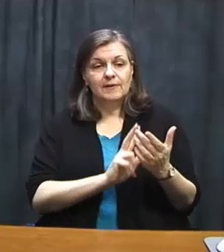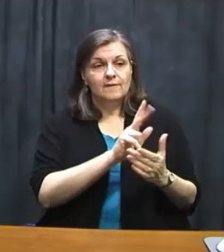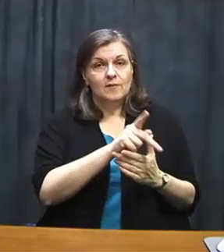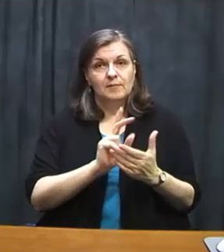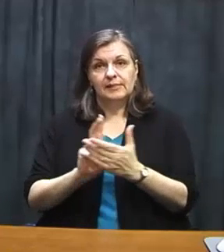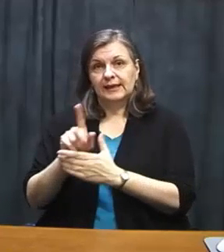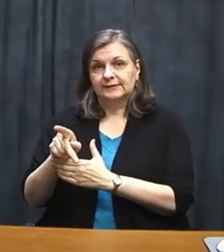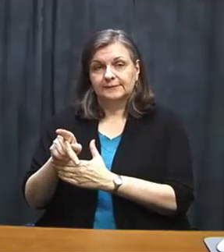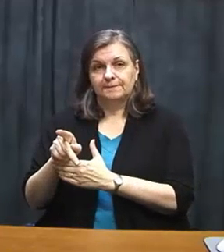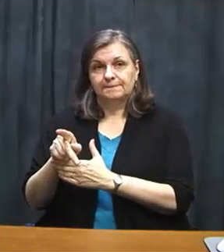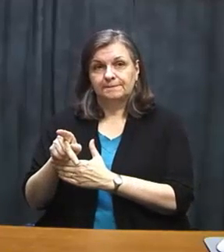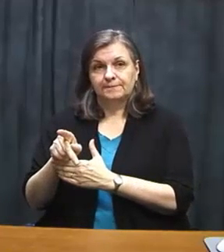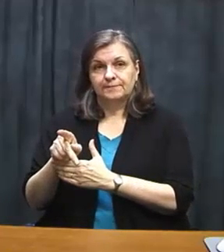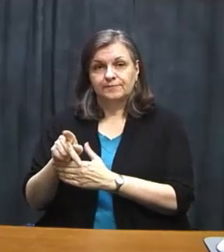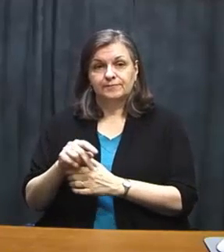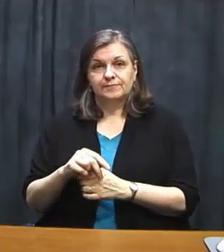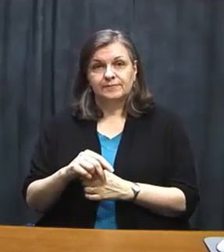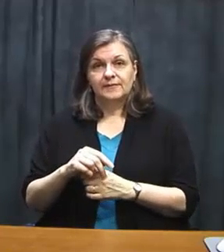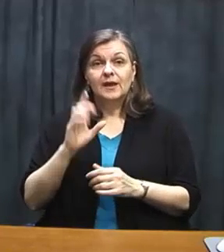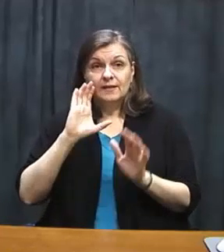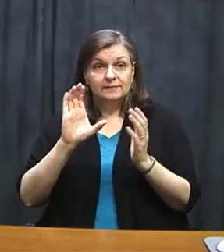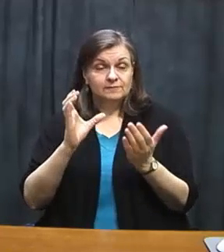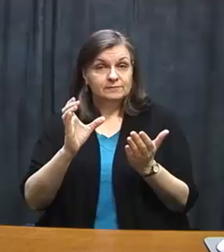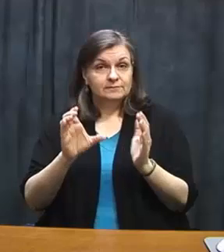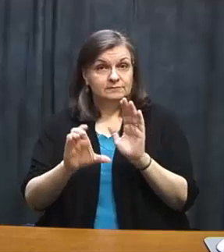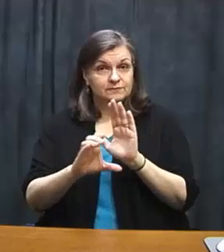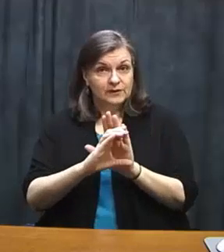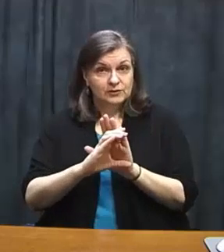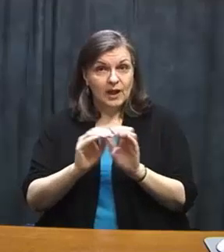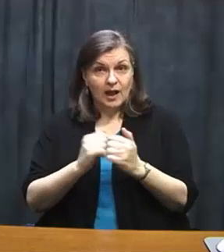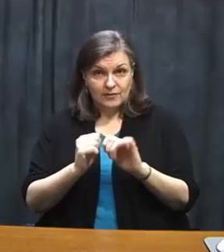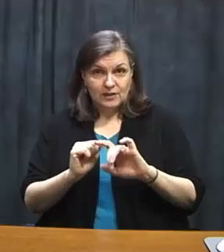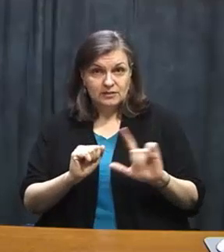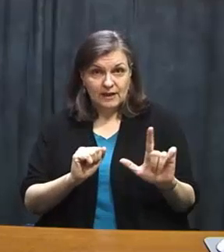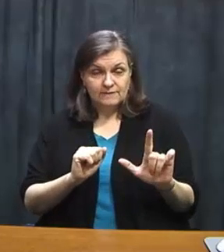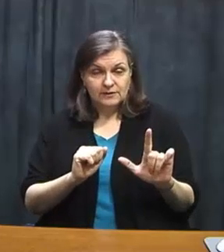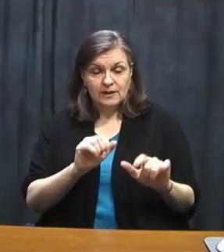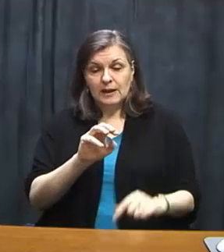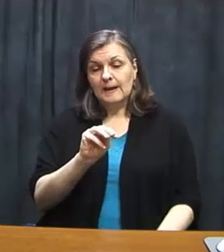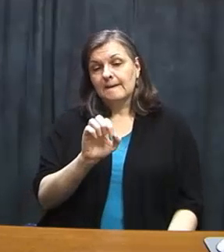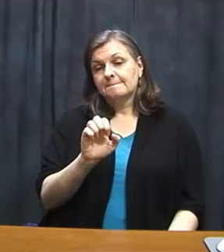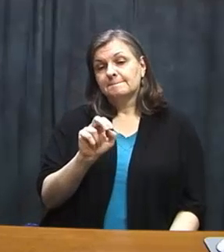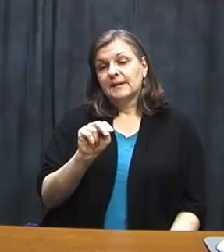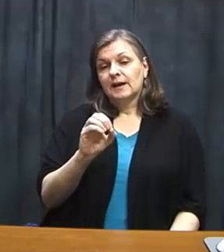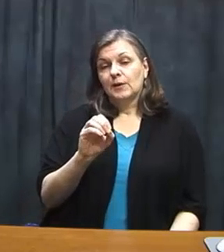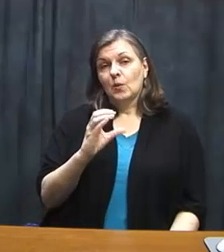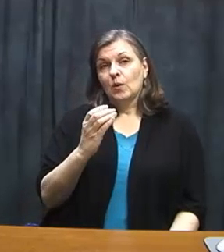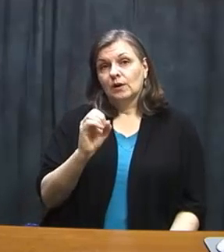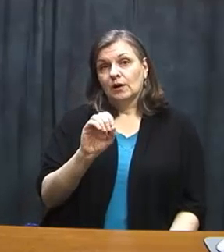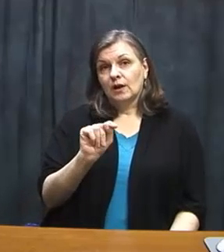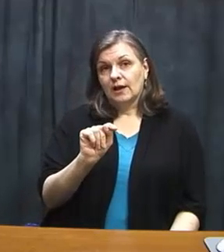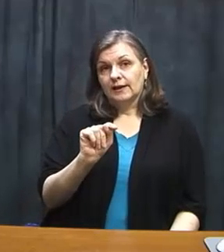the plants on the screen on the left the monocot plant